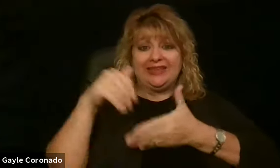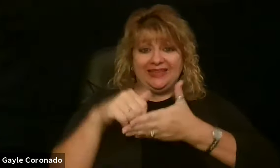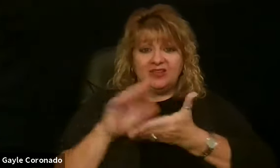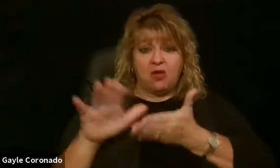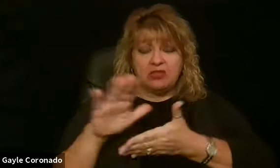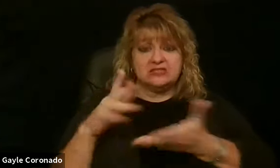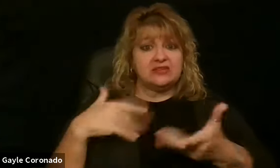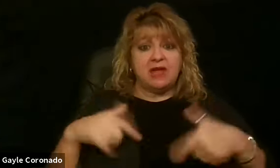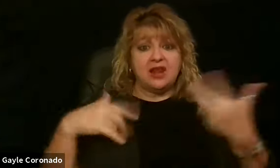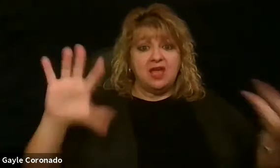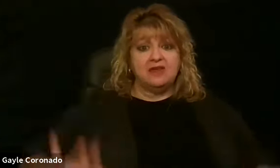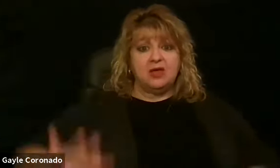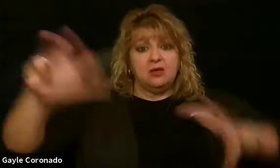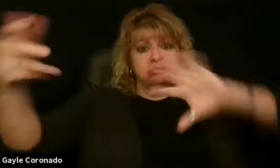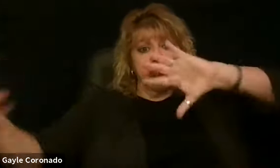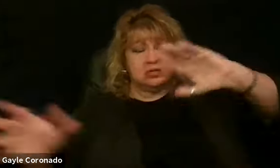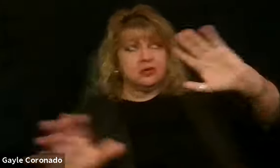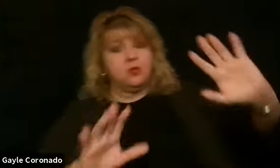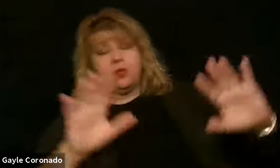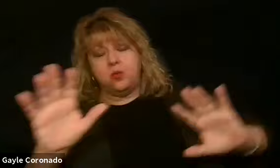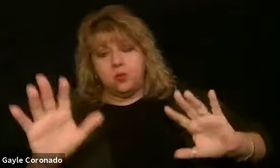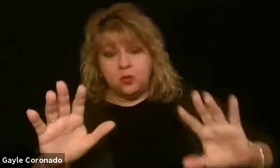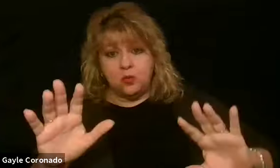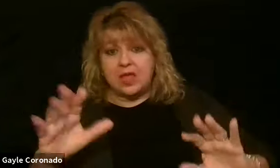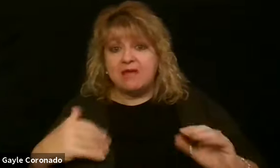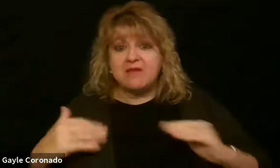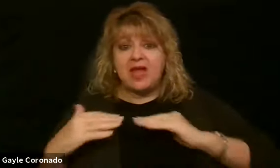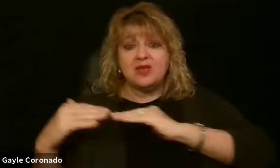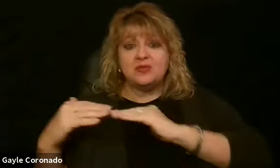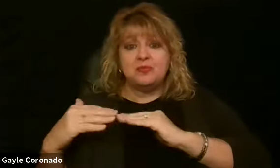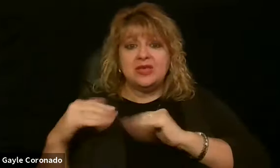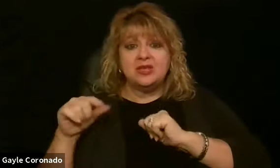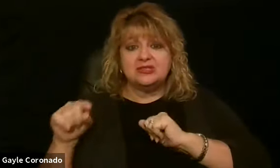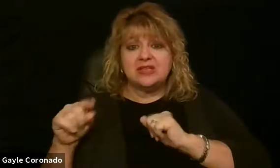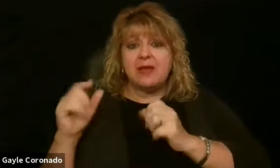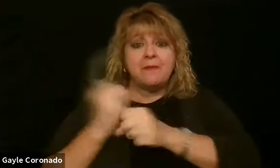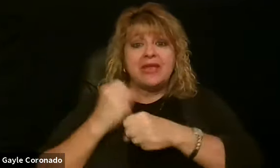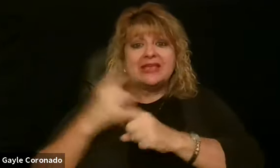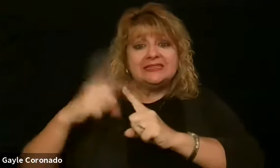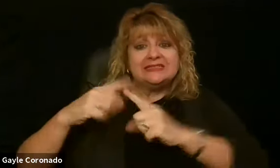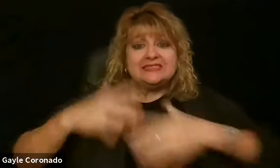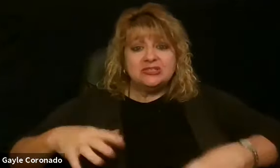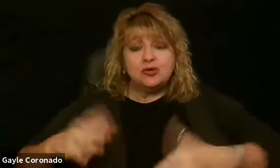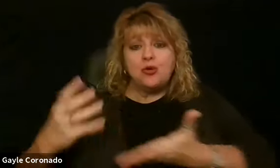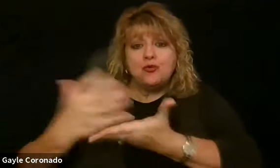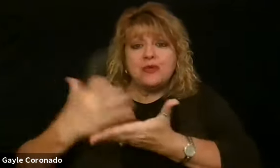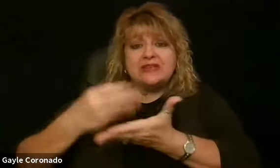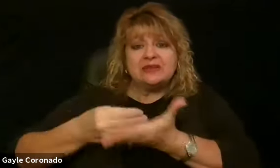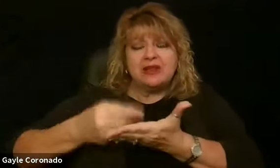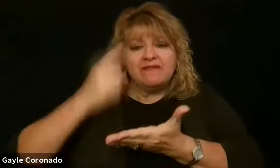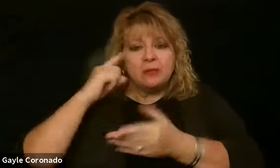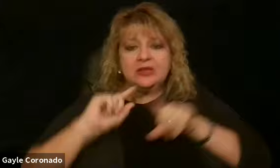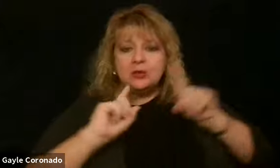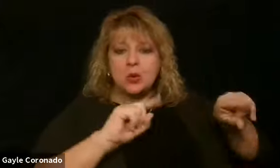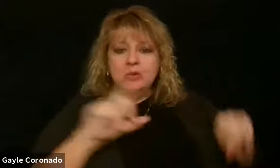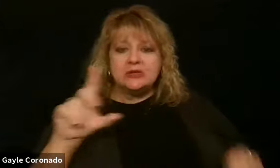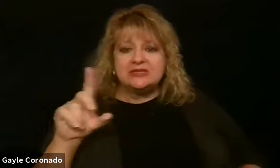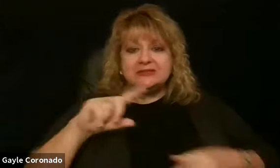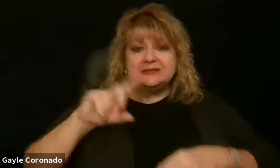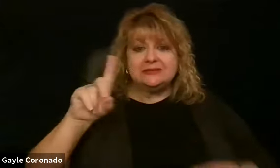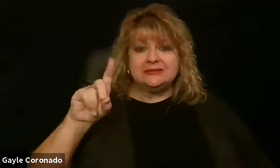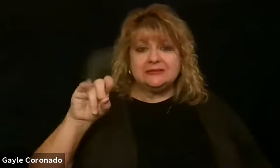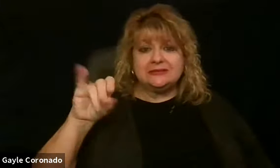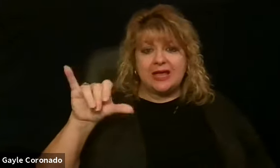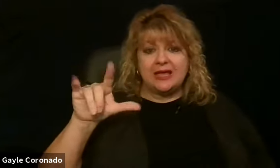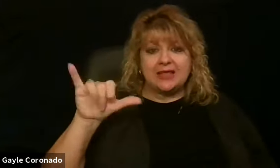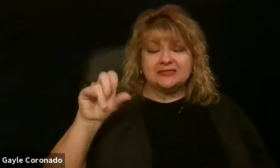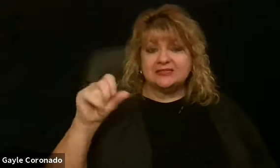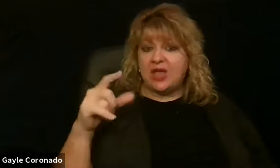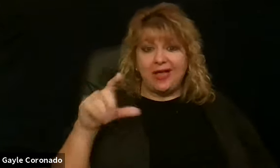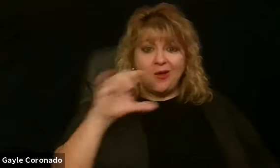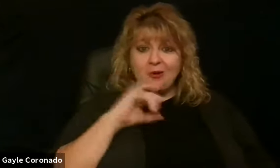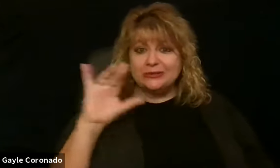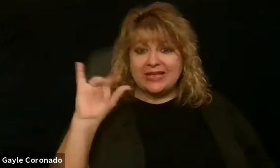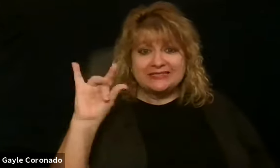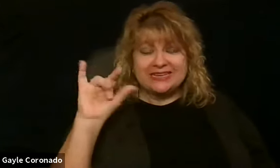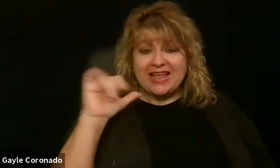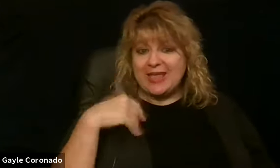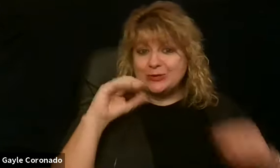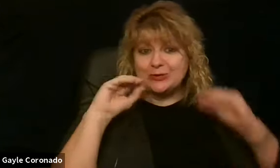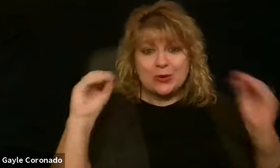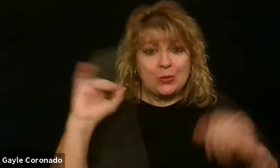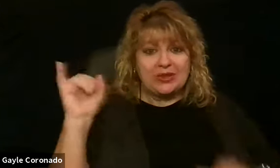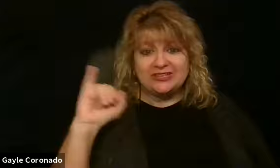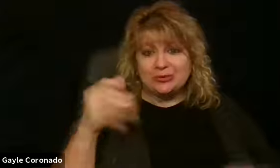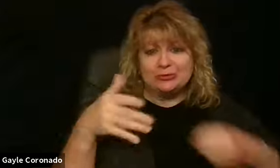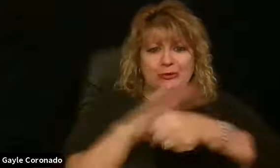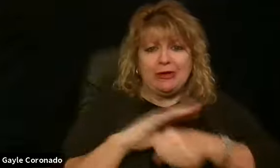But my peers actually started making t shirts, they were trying to raise money for me to be on dialysis because at 18 years old I did not have the insurance to cover anything that I needed kidney wise, never thought I would need it until I was older,